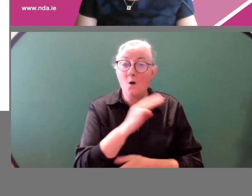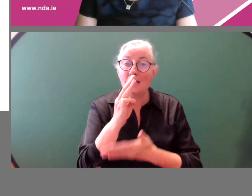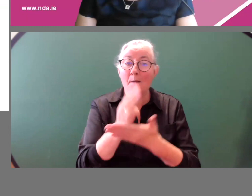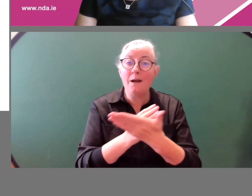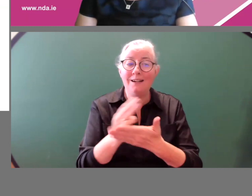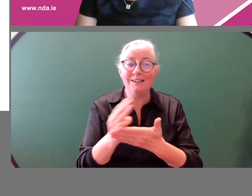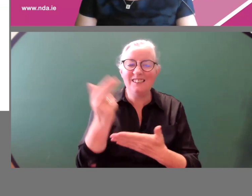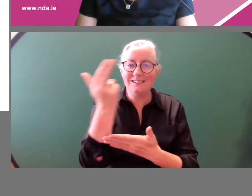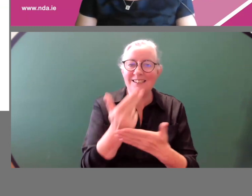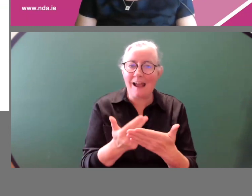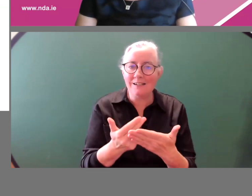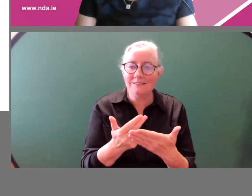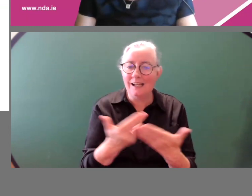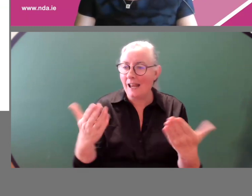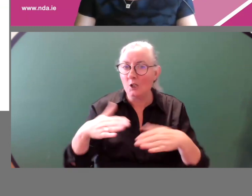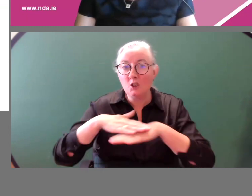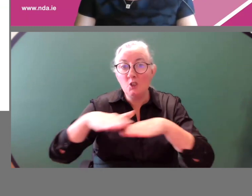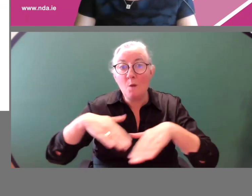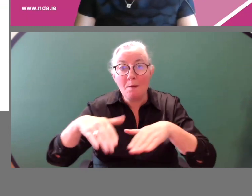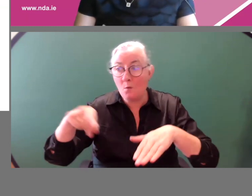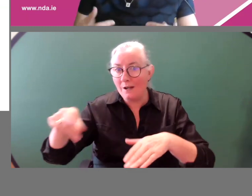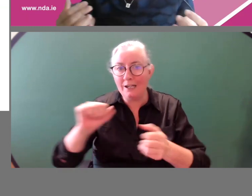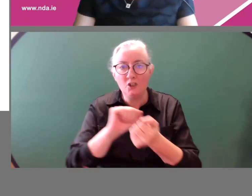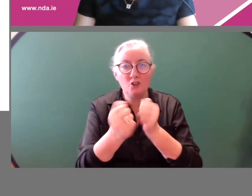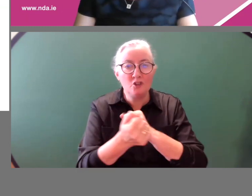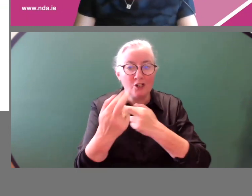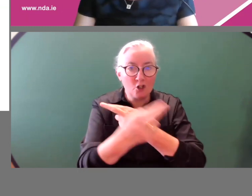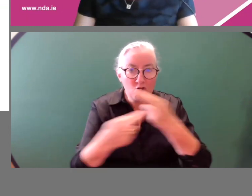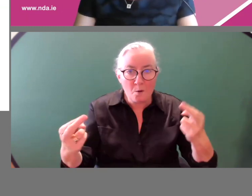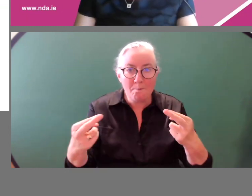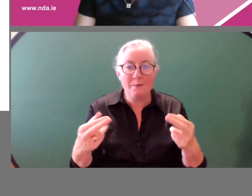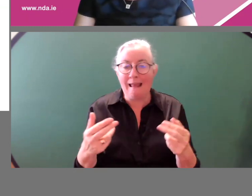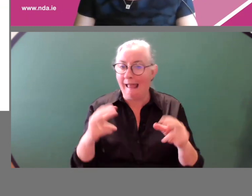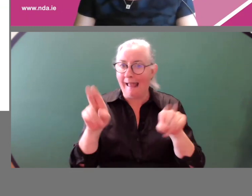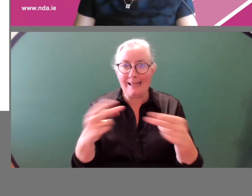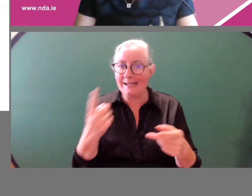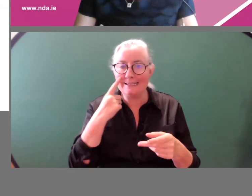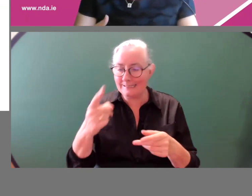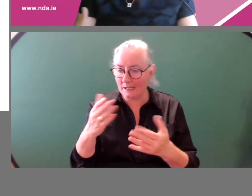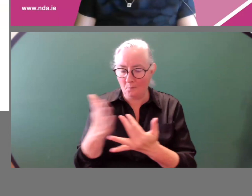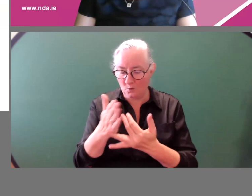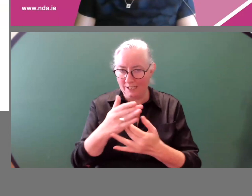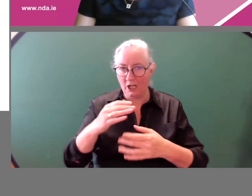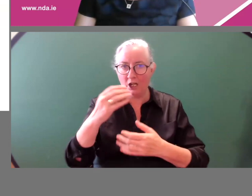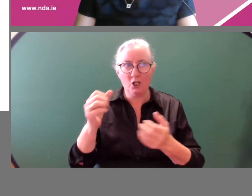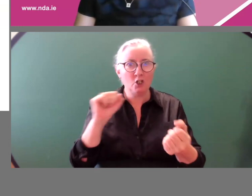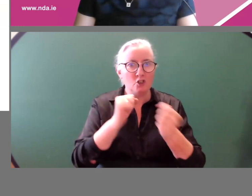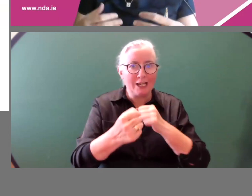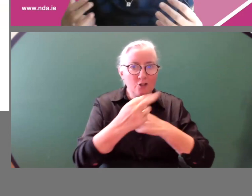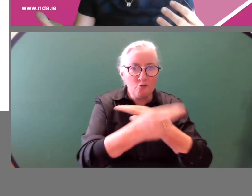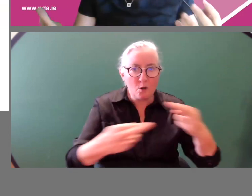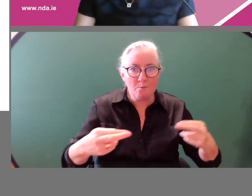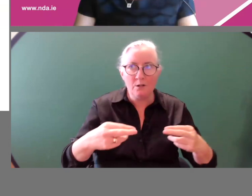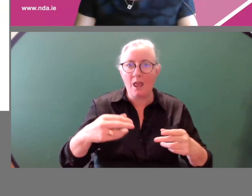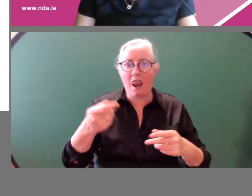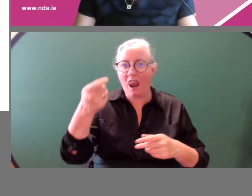in a swimming pool is the changing room where I can't really see. So I give a shout out to UCD